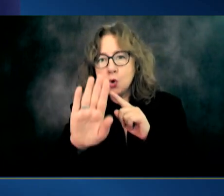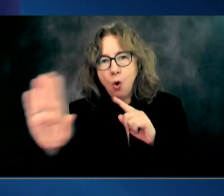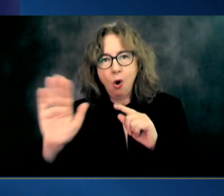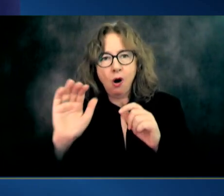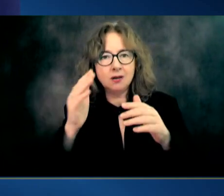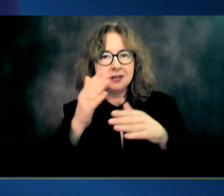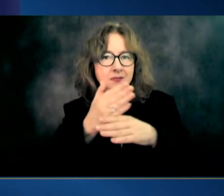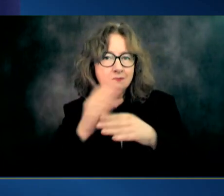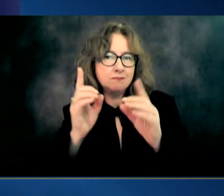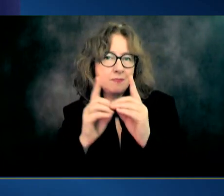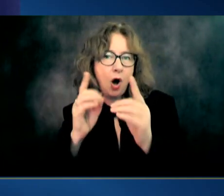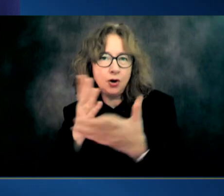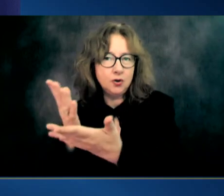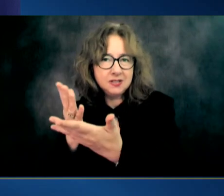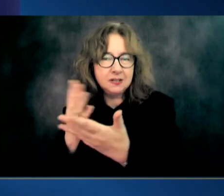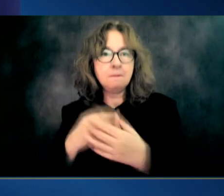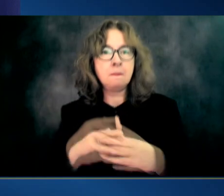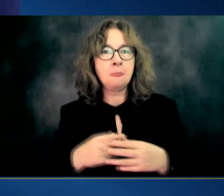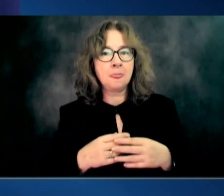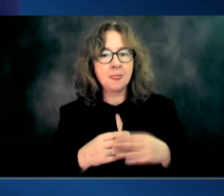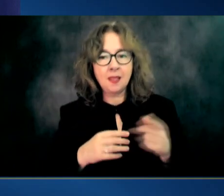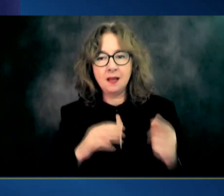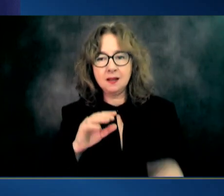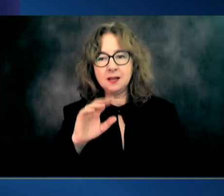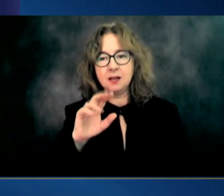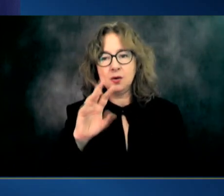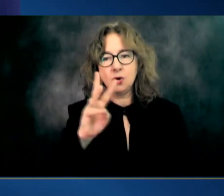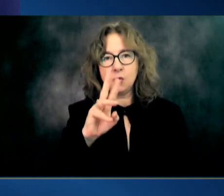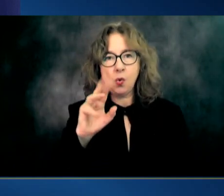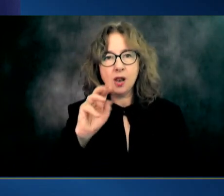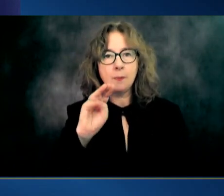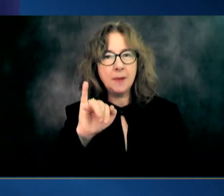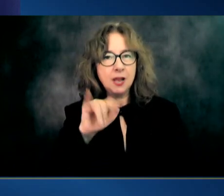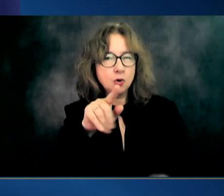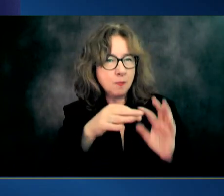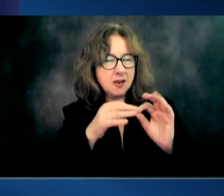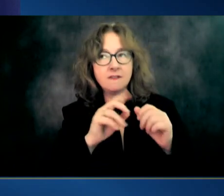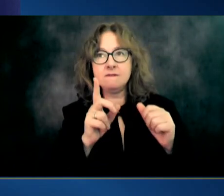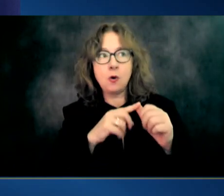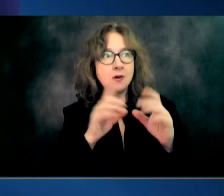date. But then -- actually, there's two parts of this. This is a dealer's choice question.